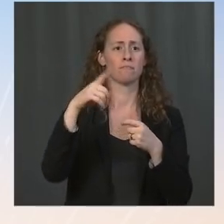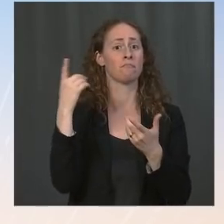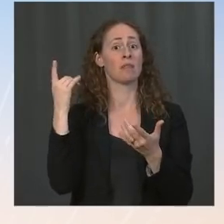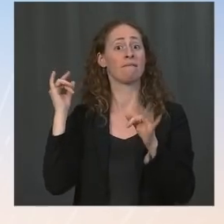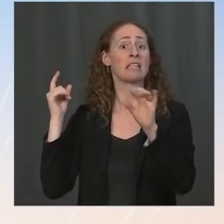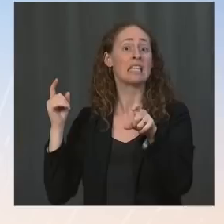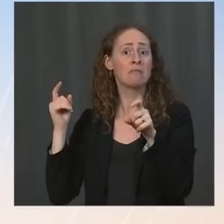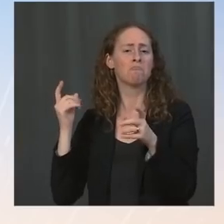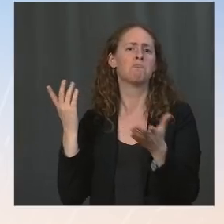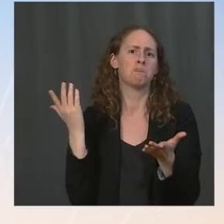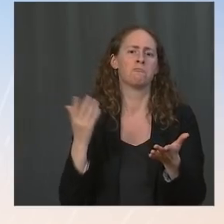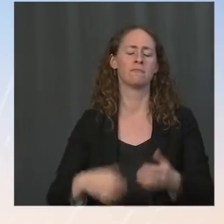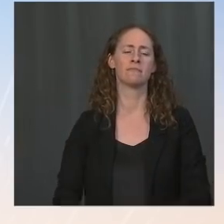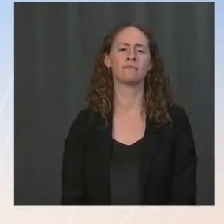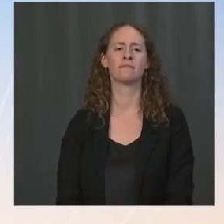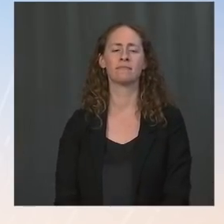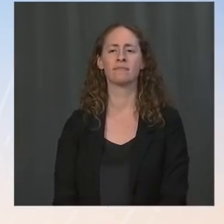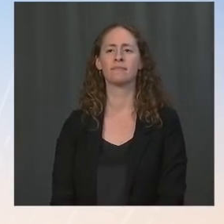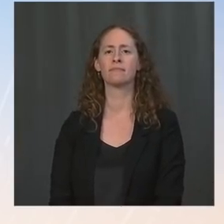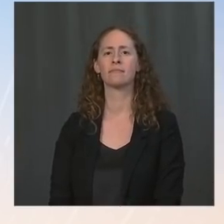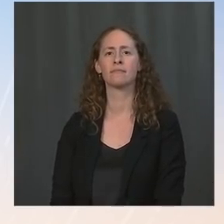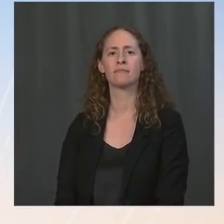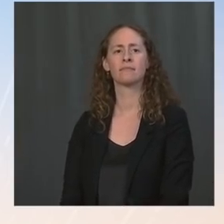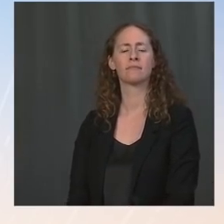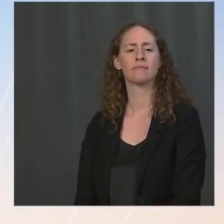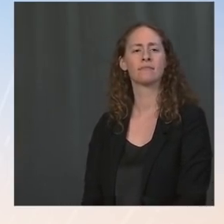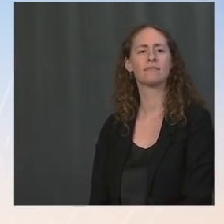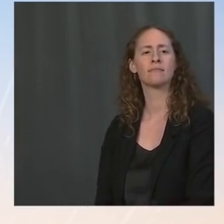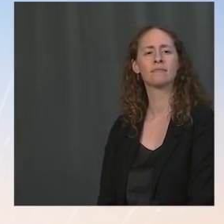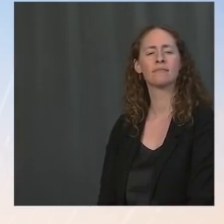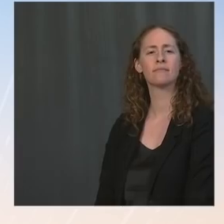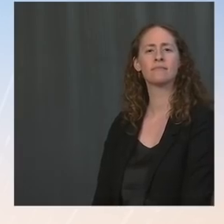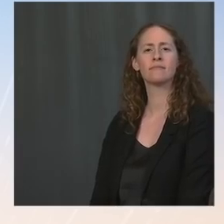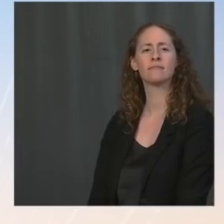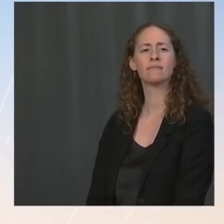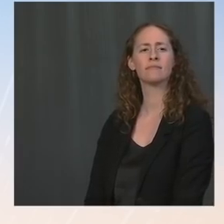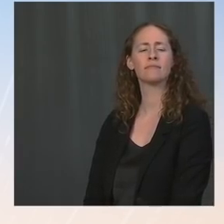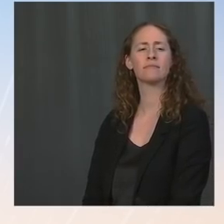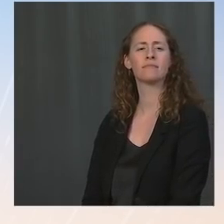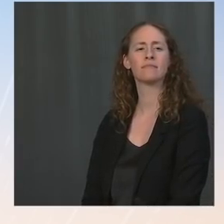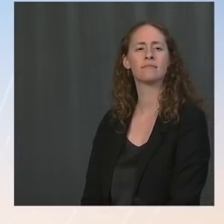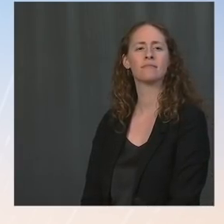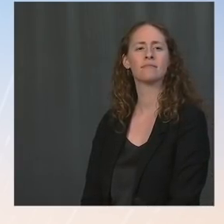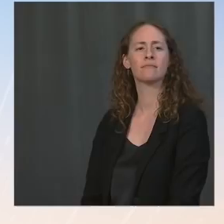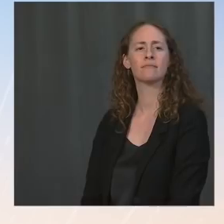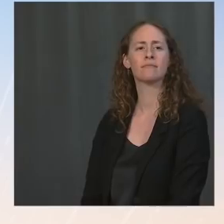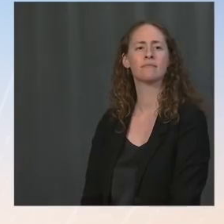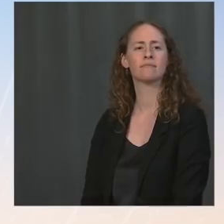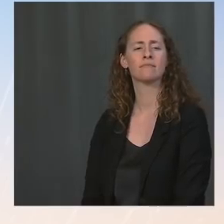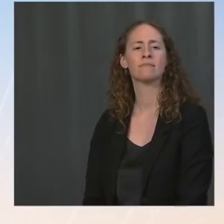The Press: Two quick questions. First, on Afghanistan. The drone strike that the United States conducted appears,